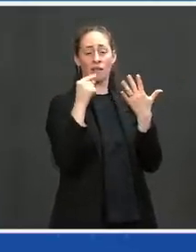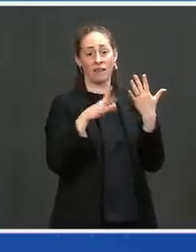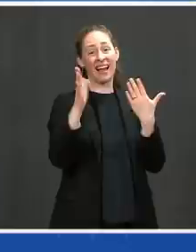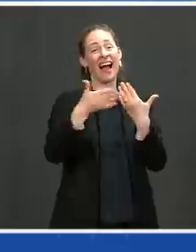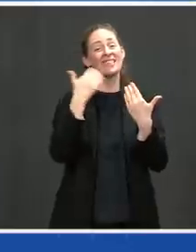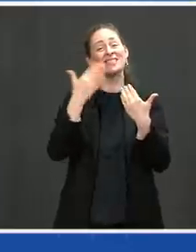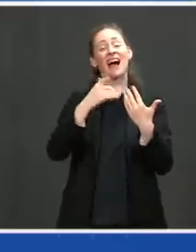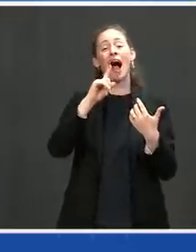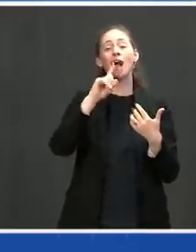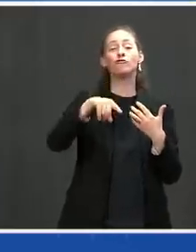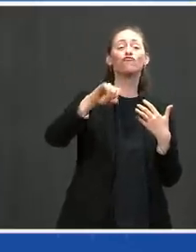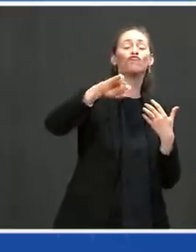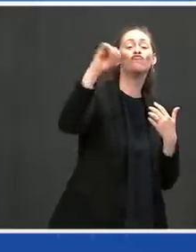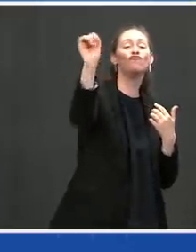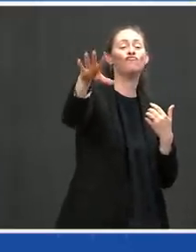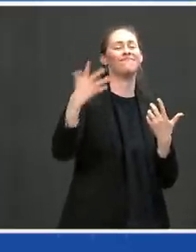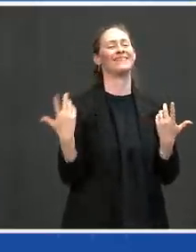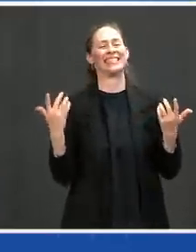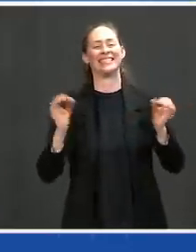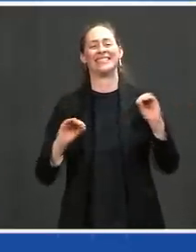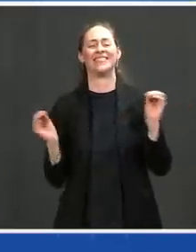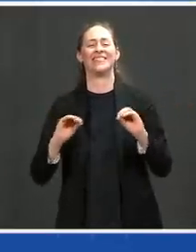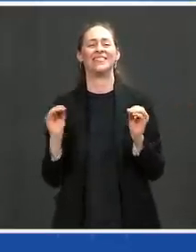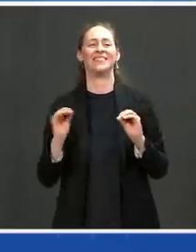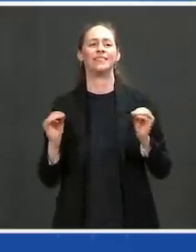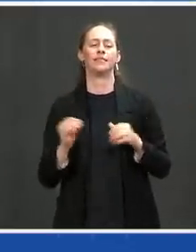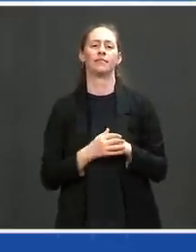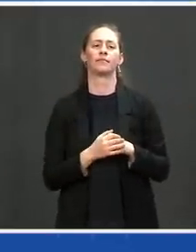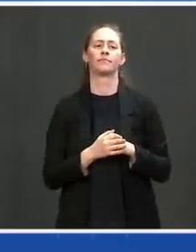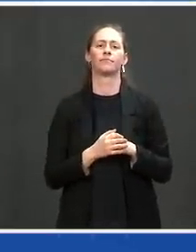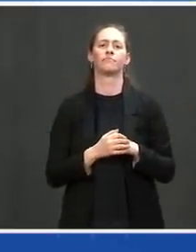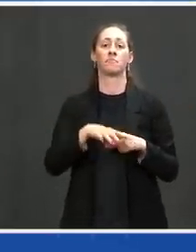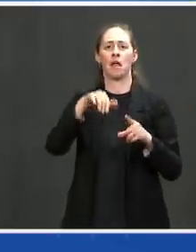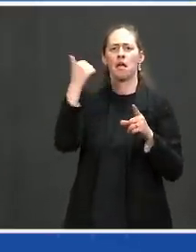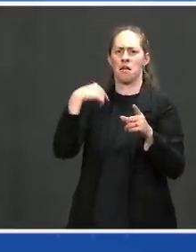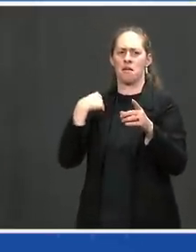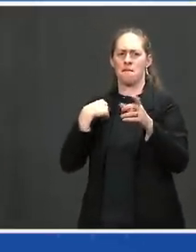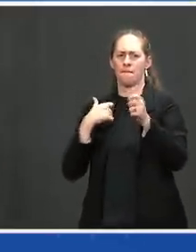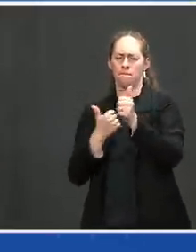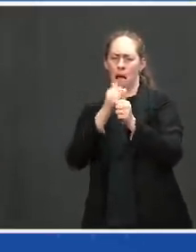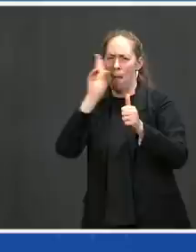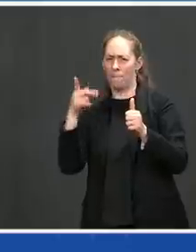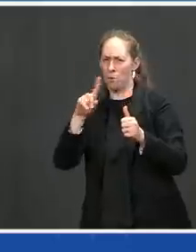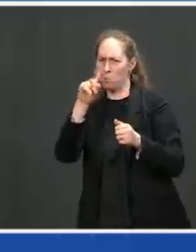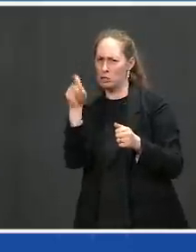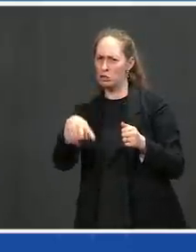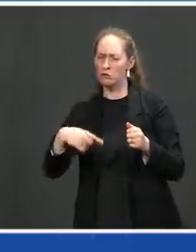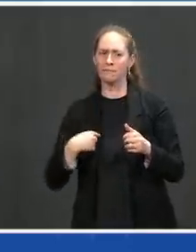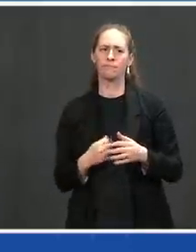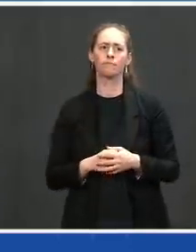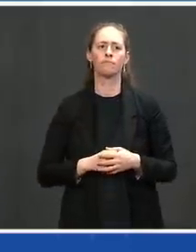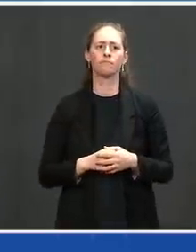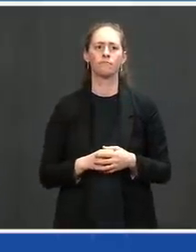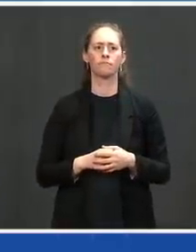The Press: A quick follow, if I may. Do you want to see these unaccompanied minors staying in this country,